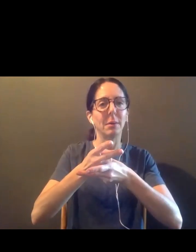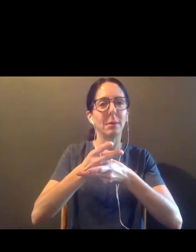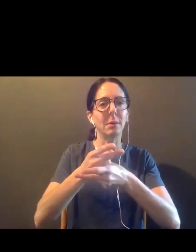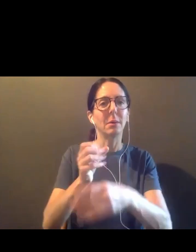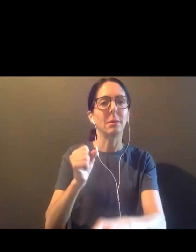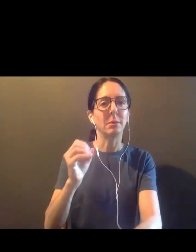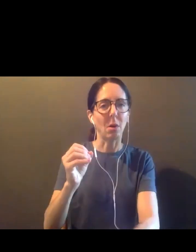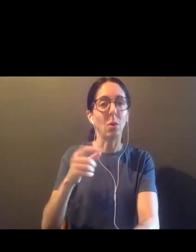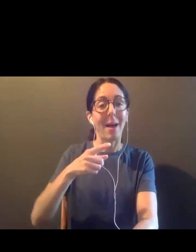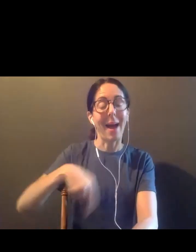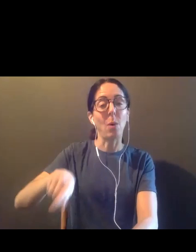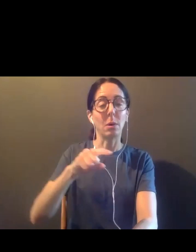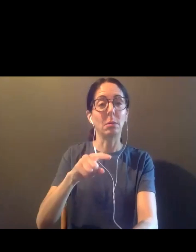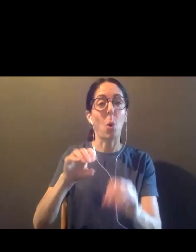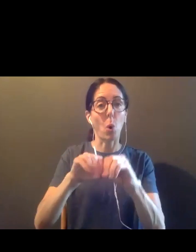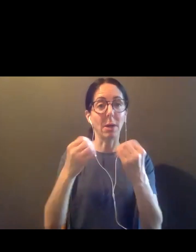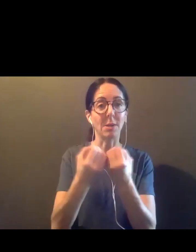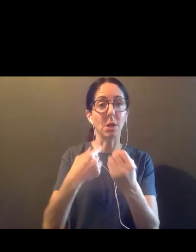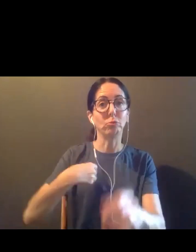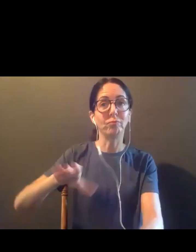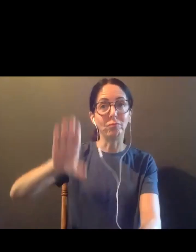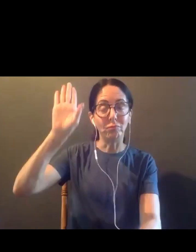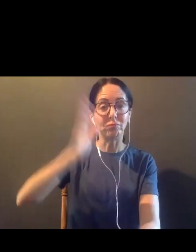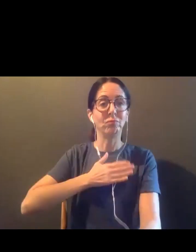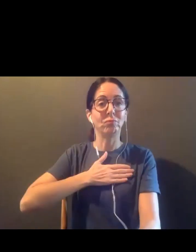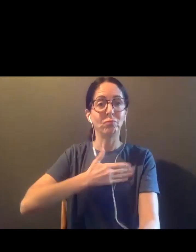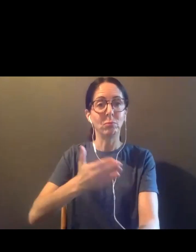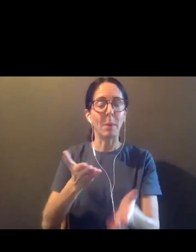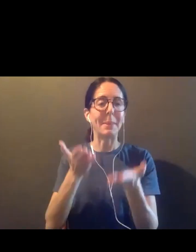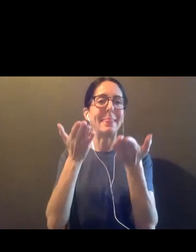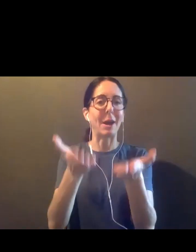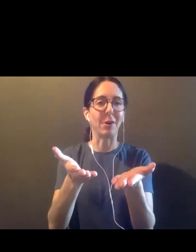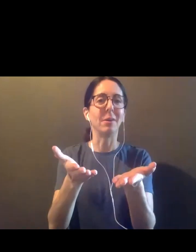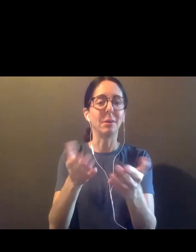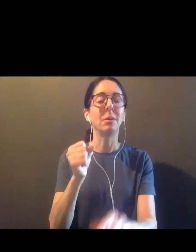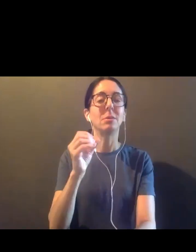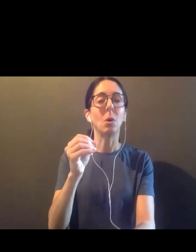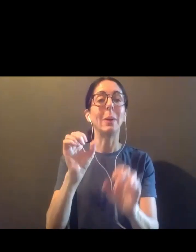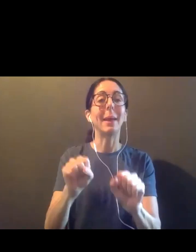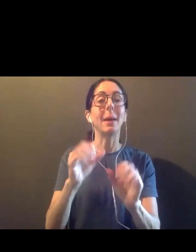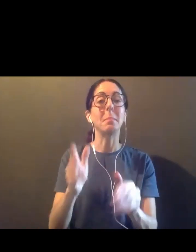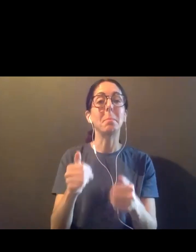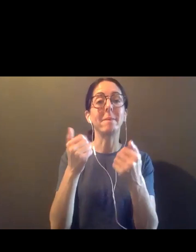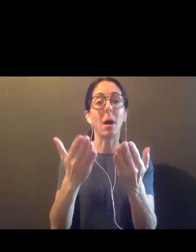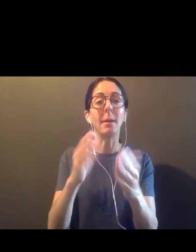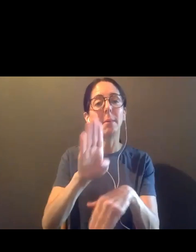organization to be present in that space so that we can give all of the necessary required